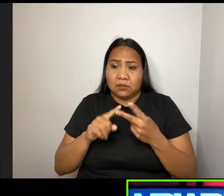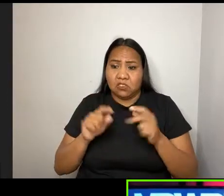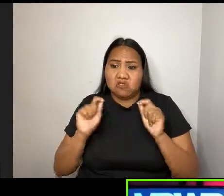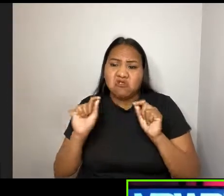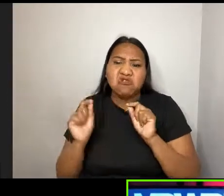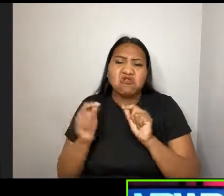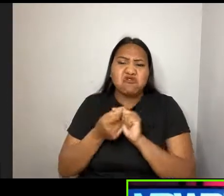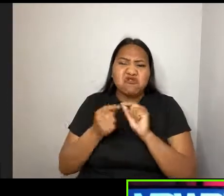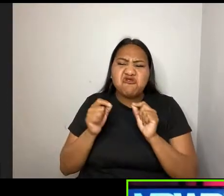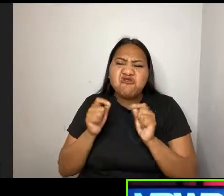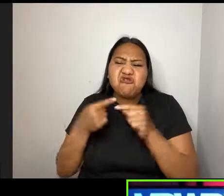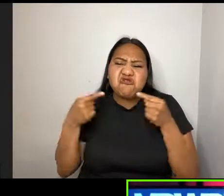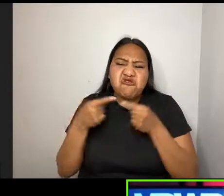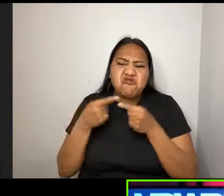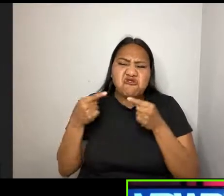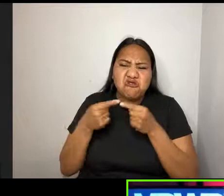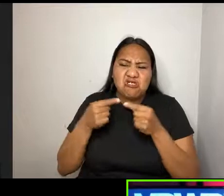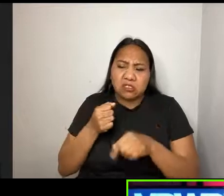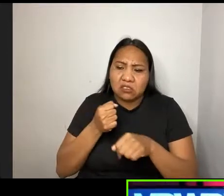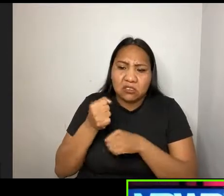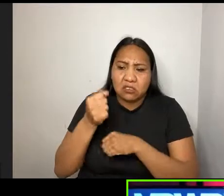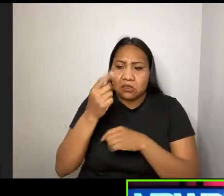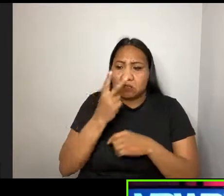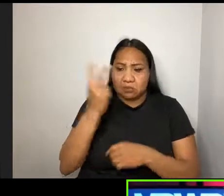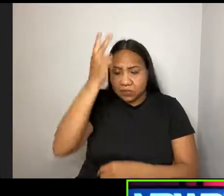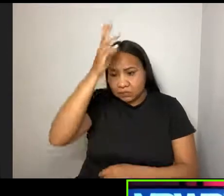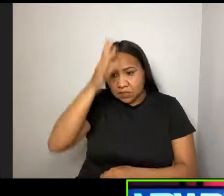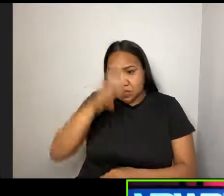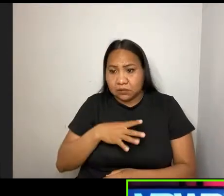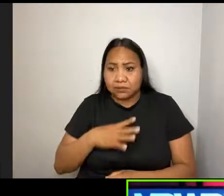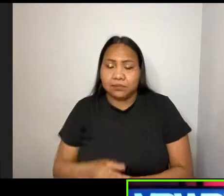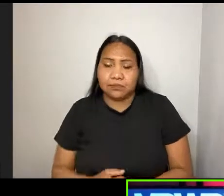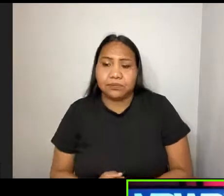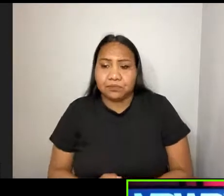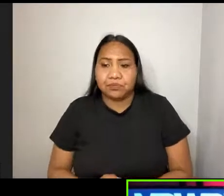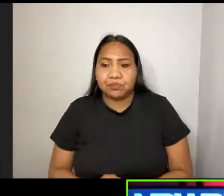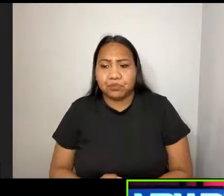were executed and some tortured and then put in prison. He had been in prison for five years.